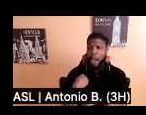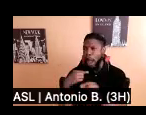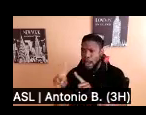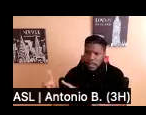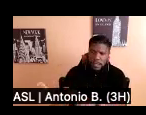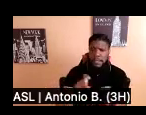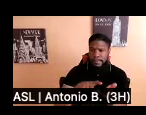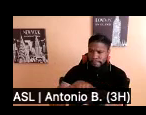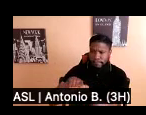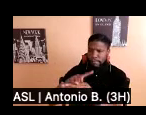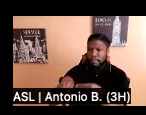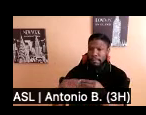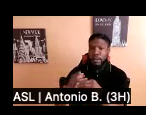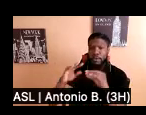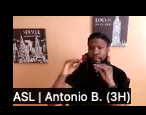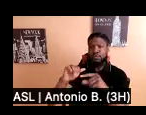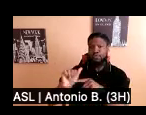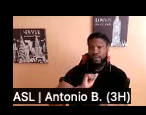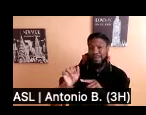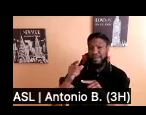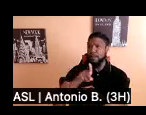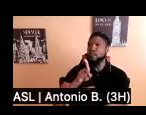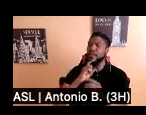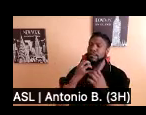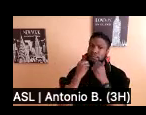pedagogical training. Since they were the key parties responding to student writing,